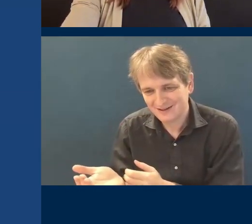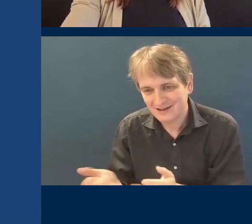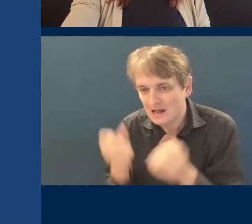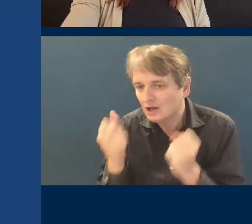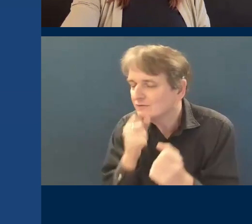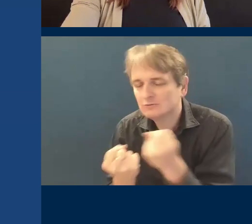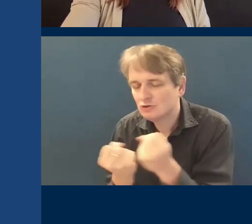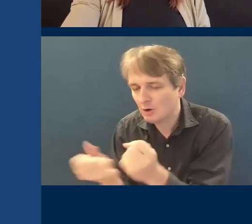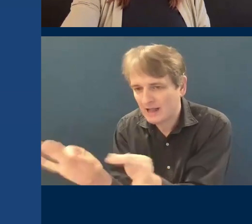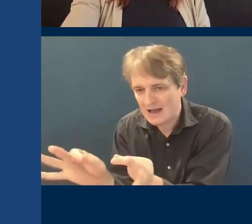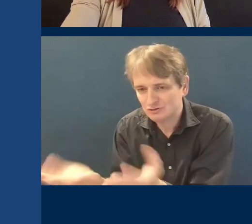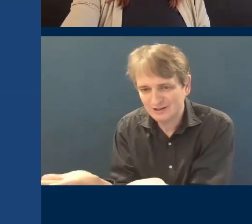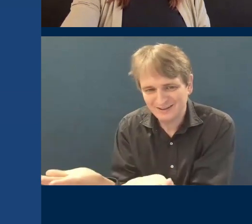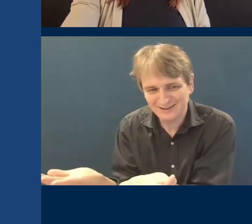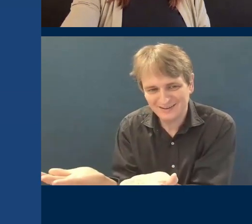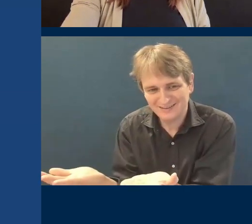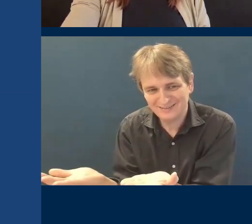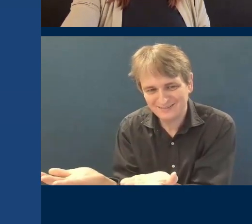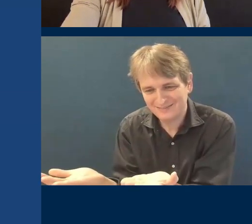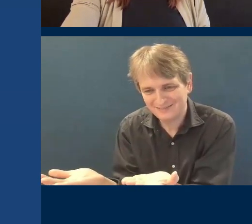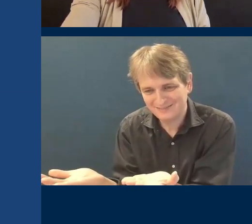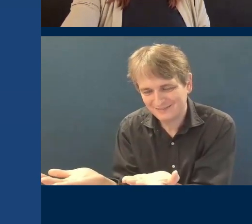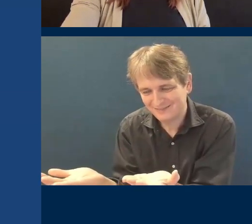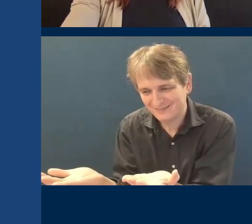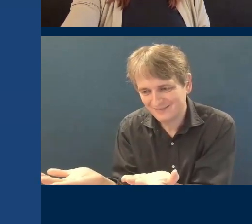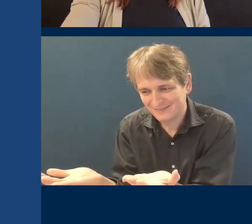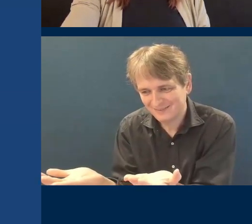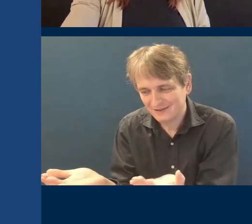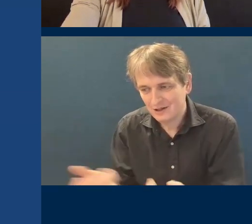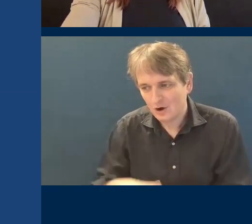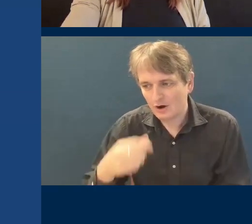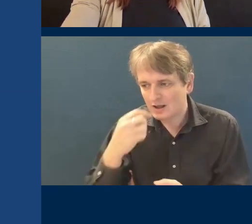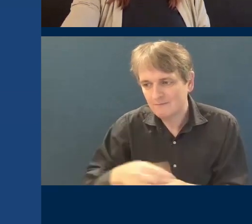offer interpreting services, and they don't support captioning services.